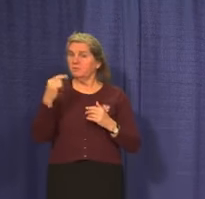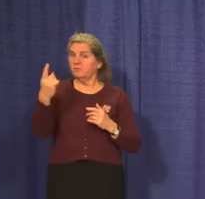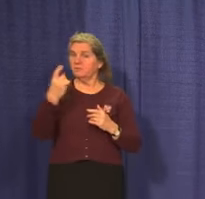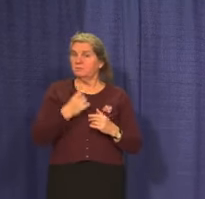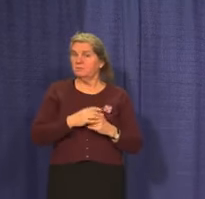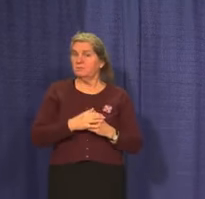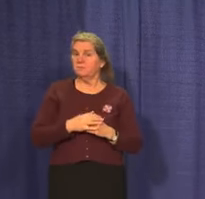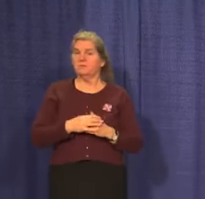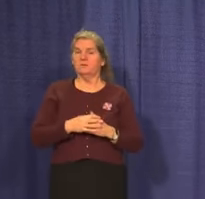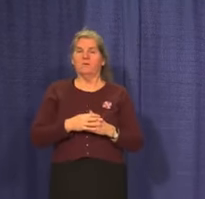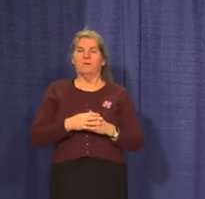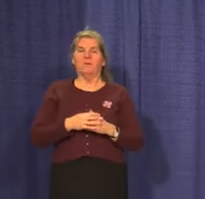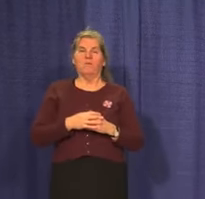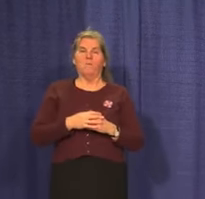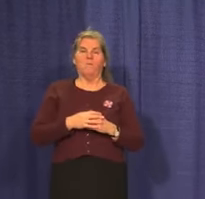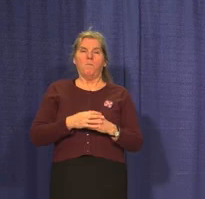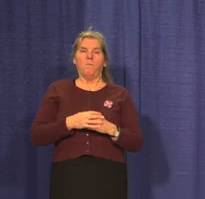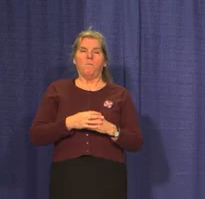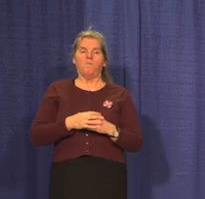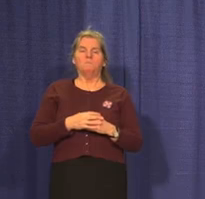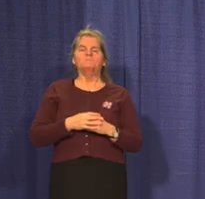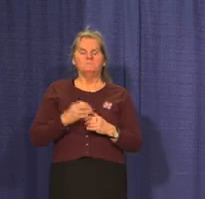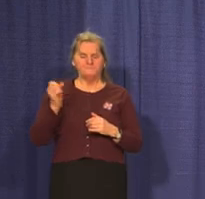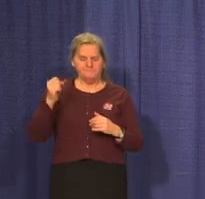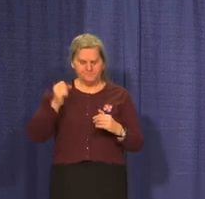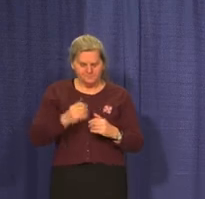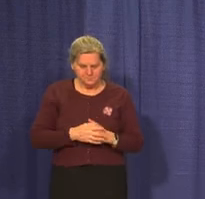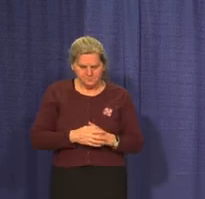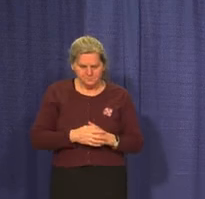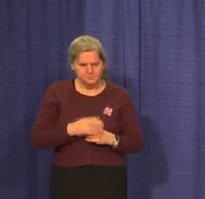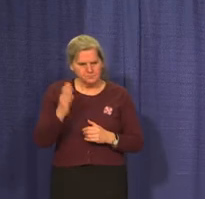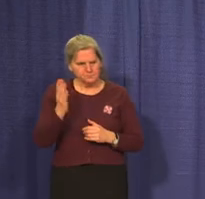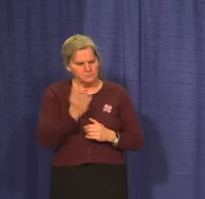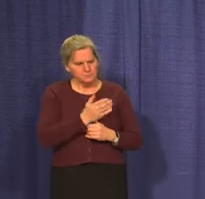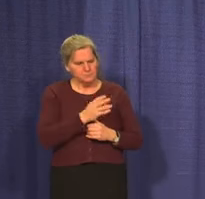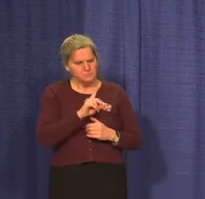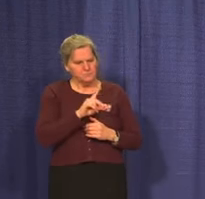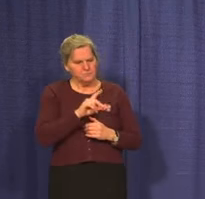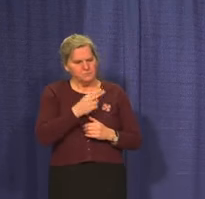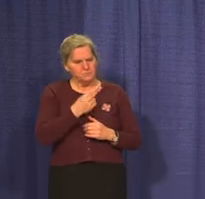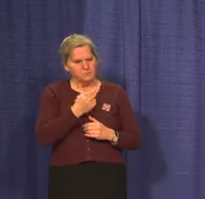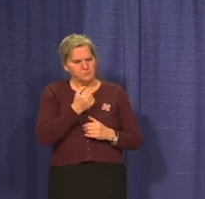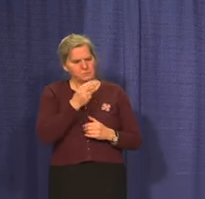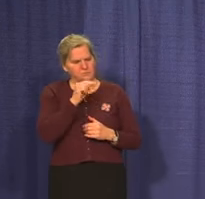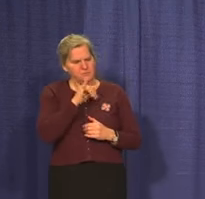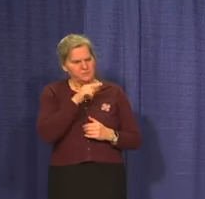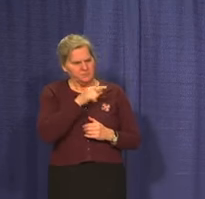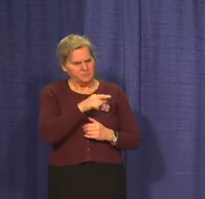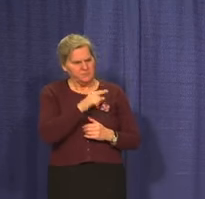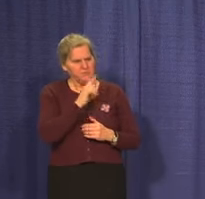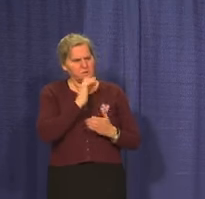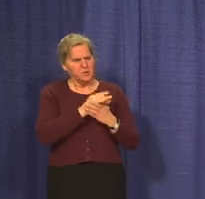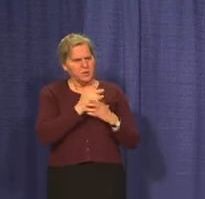FOLLOW-UP QUESTION? Reporter: I DO. DR HANLEY, YOU DID TALK ABOUT HOW A MASK MANDATE IS BEING